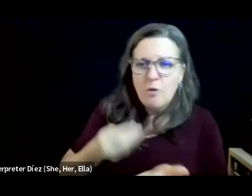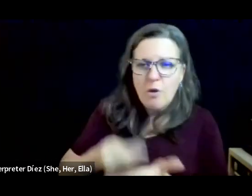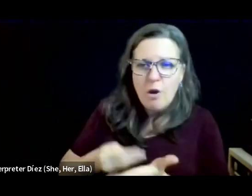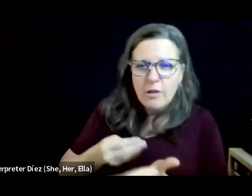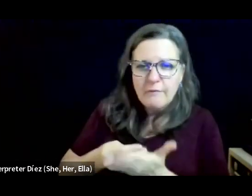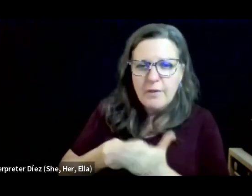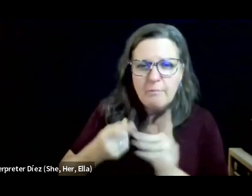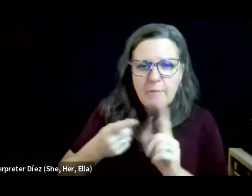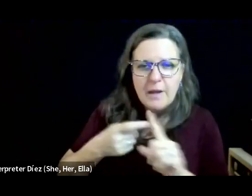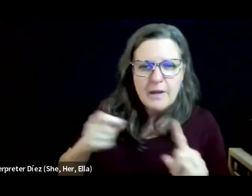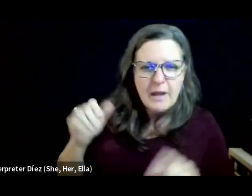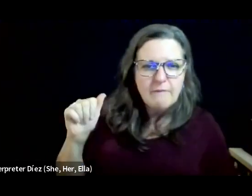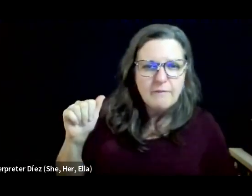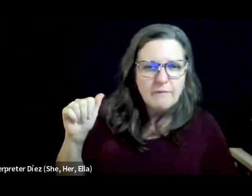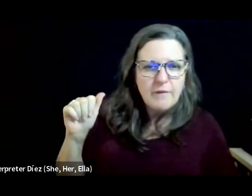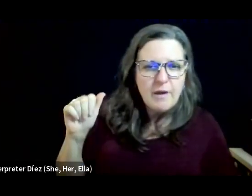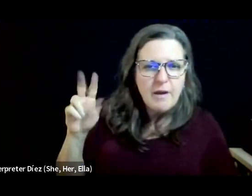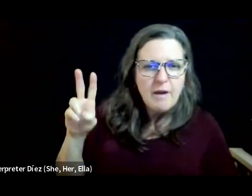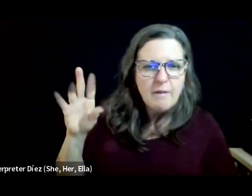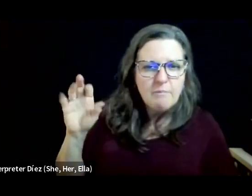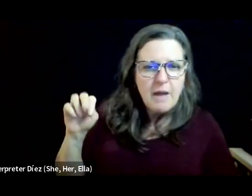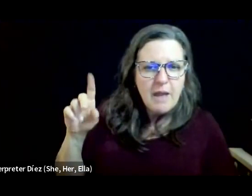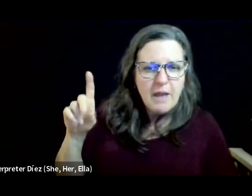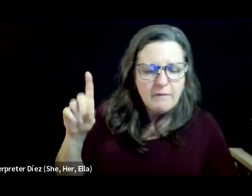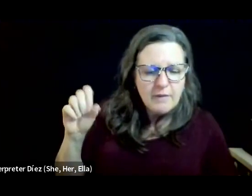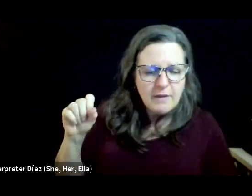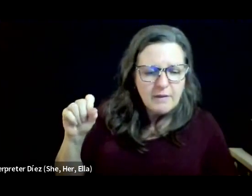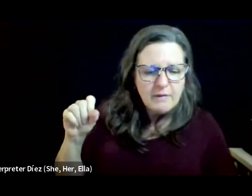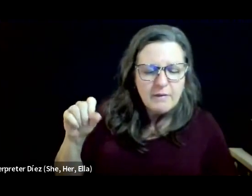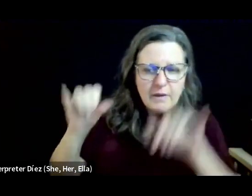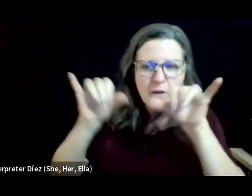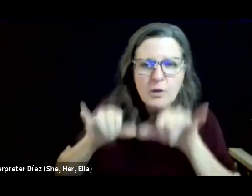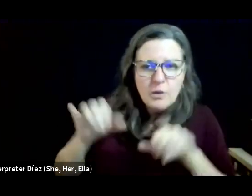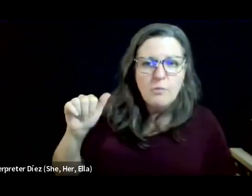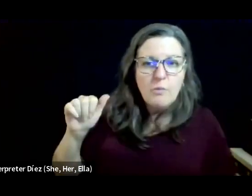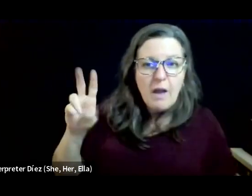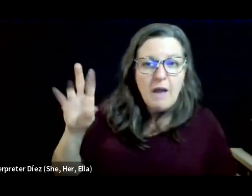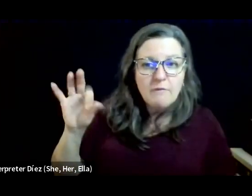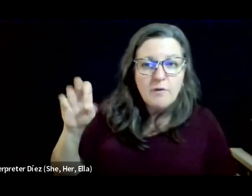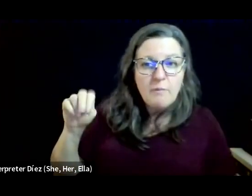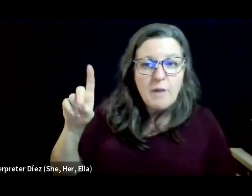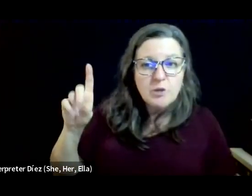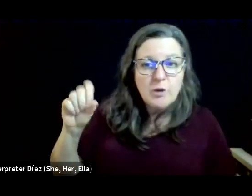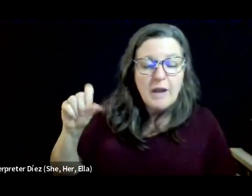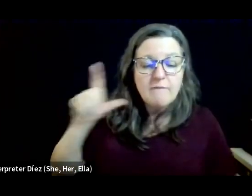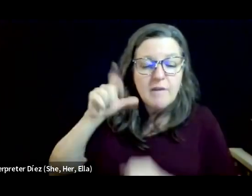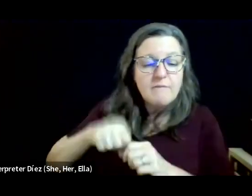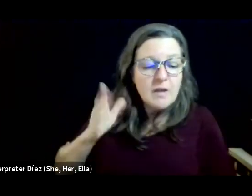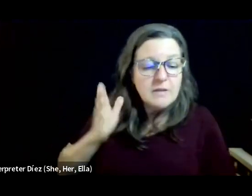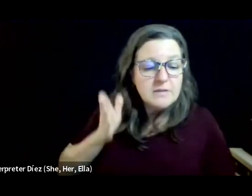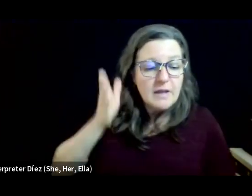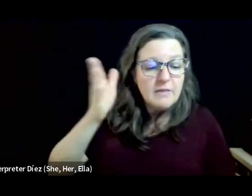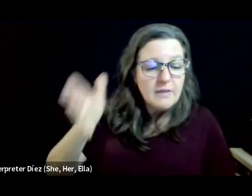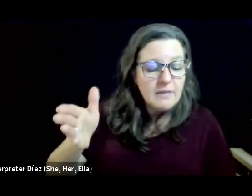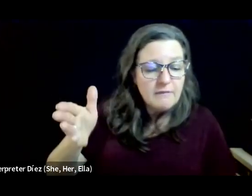we're not going to have any Measure AV funds and in the future that will come out into the General Budget, right?